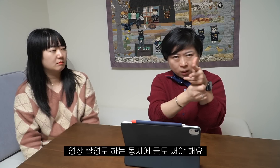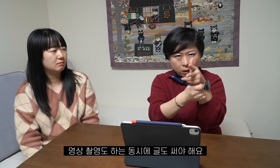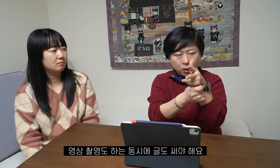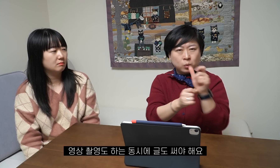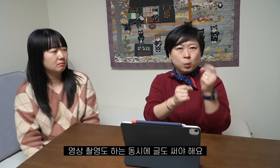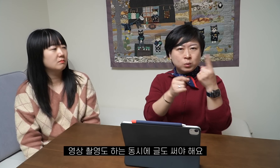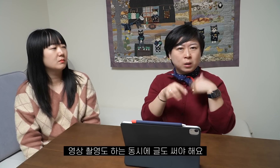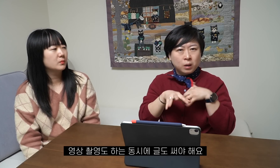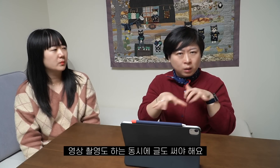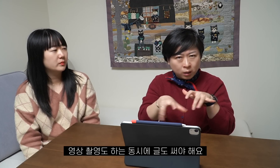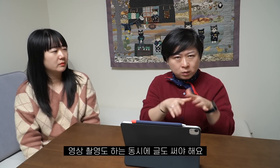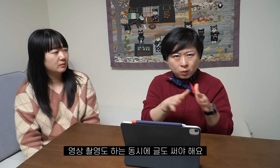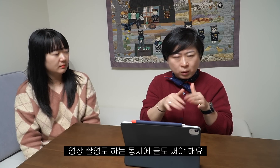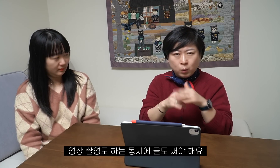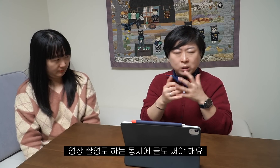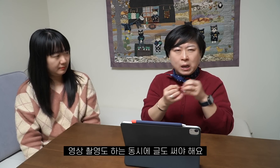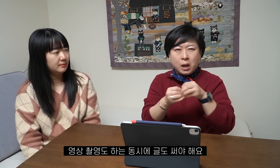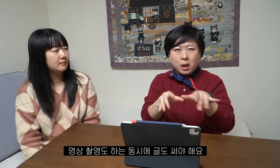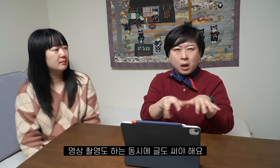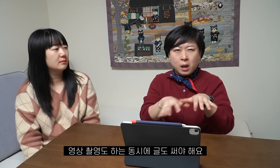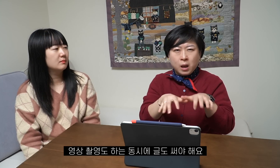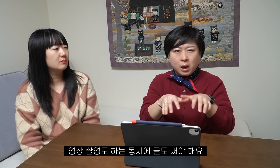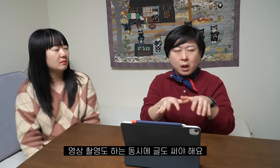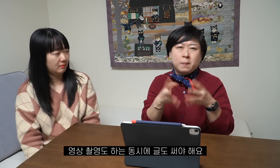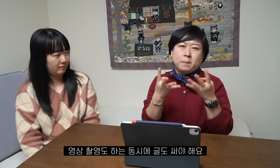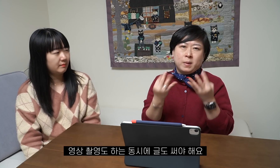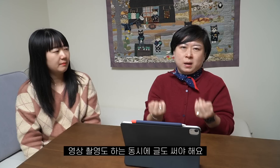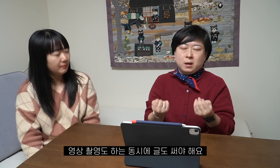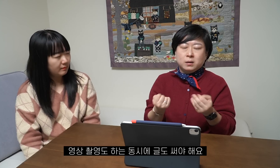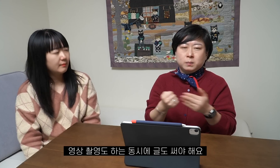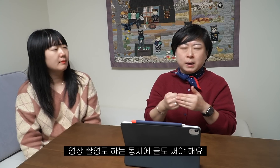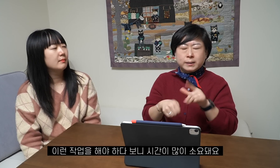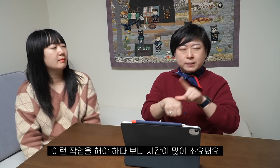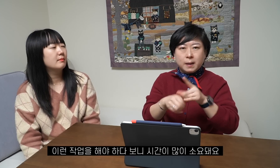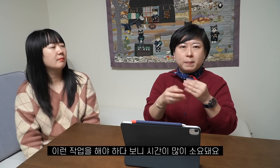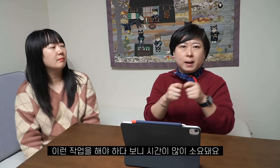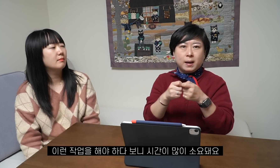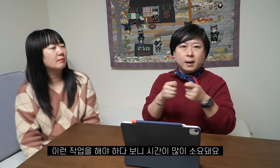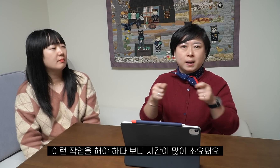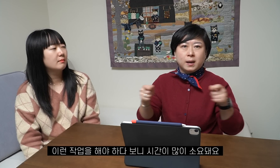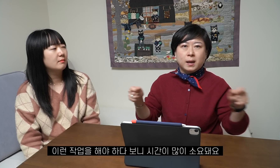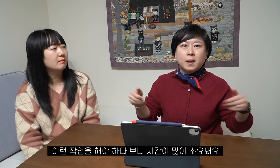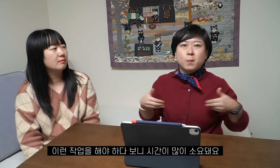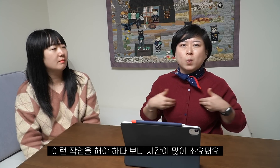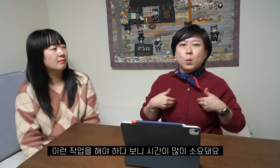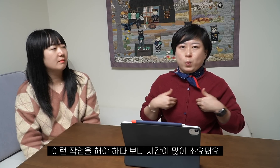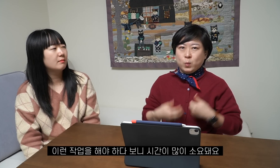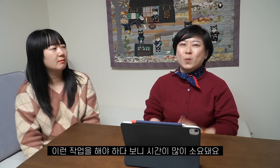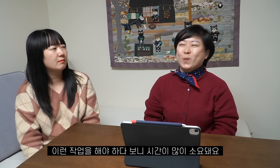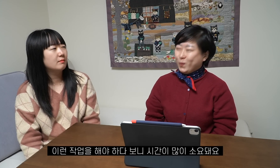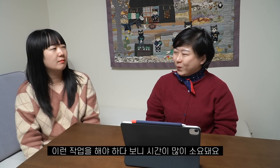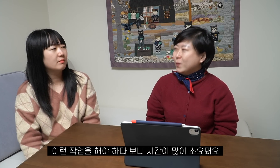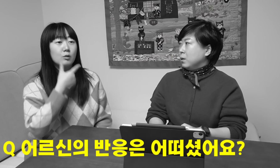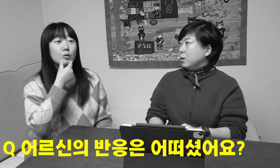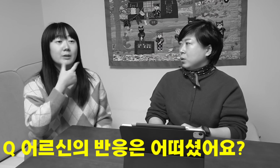At the same time I shoot a video, I have to write an article. It takes a lot of time to do this kind of work.